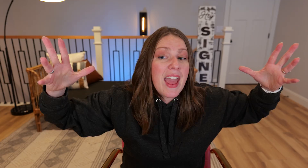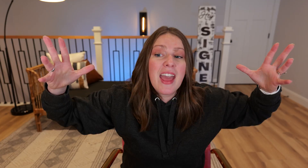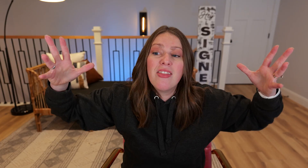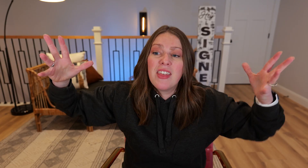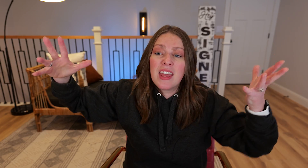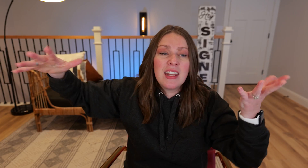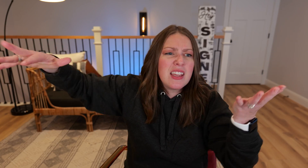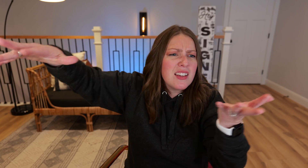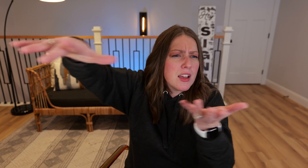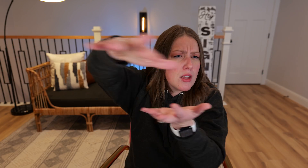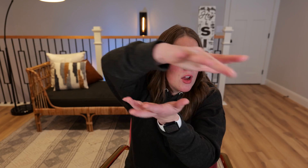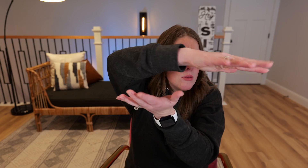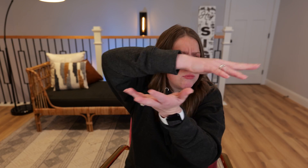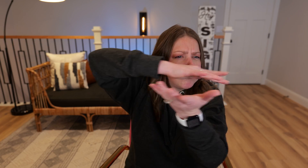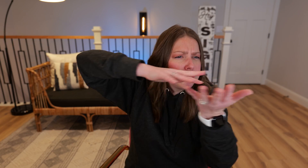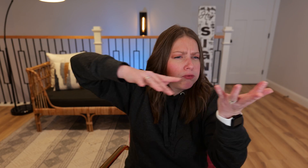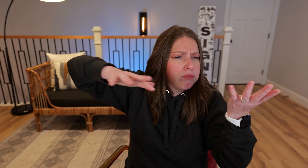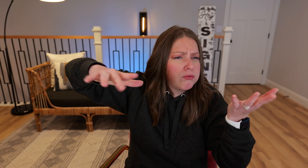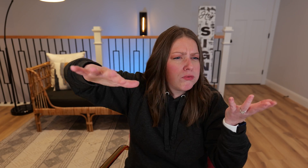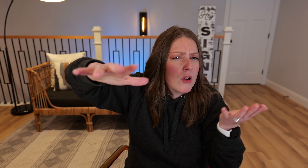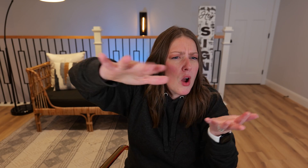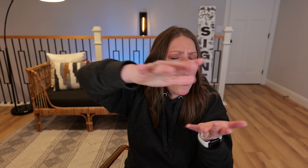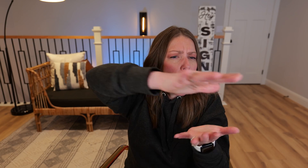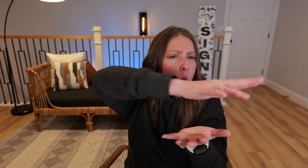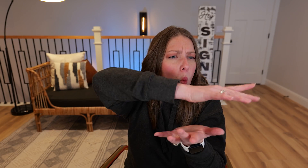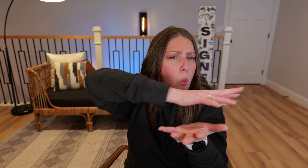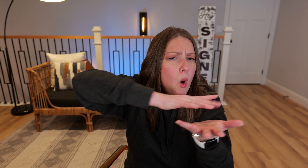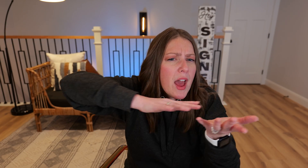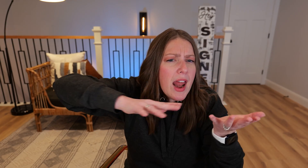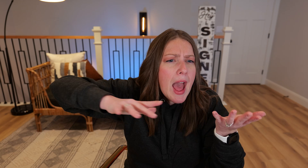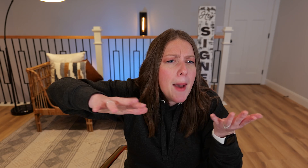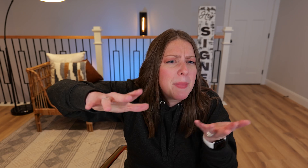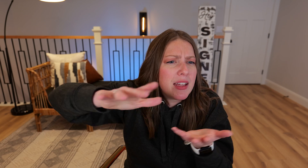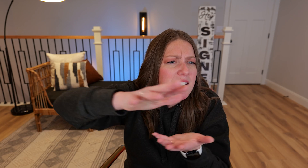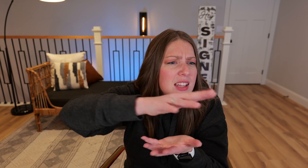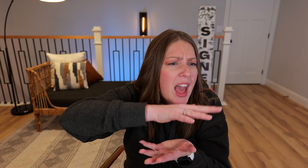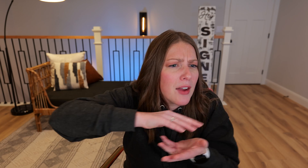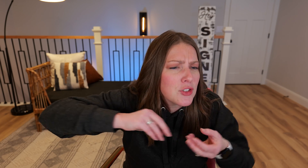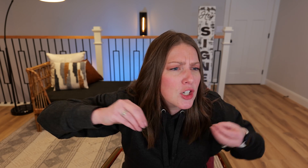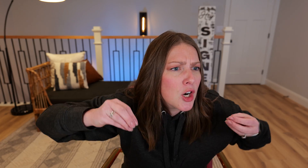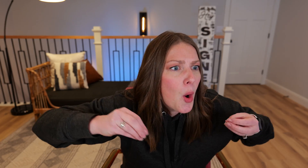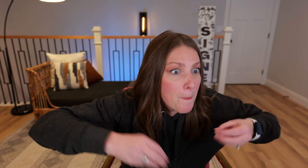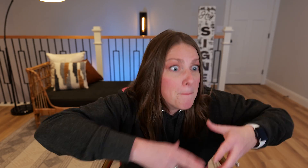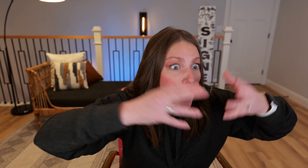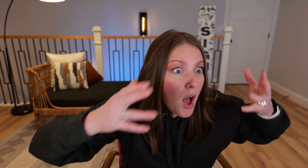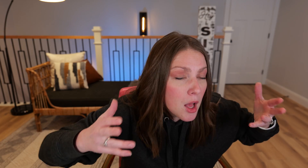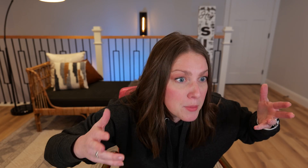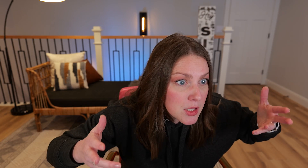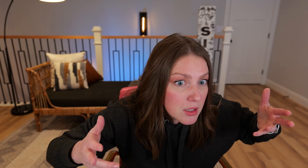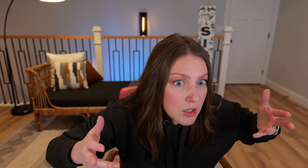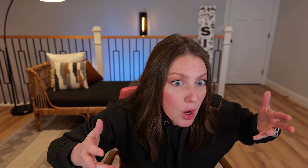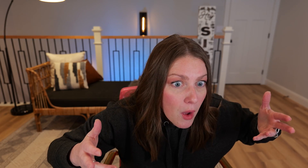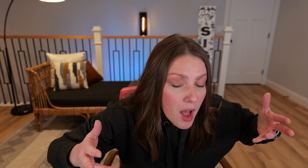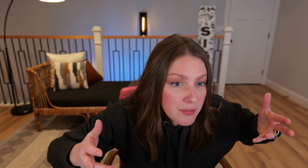And then he does what happens after bombs go off?